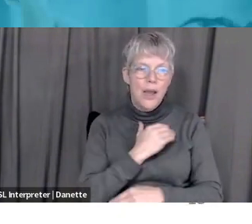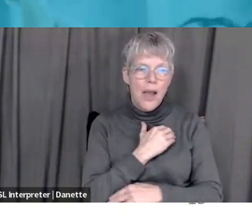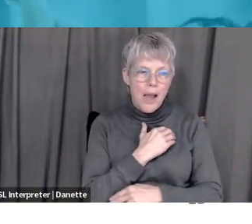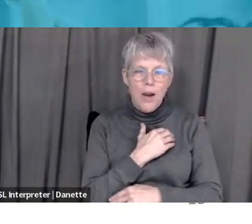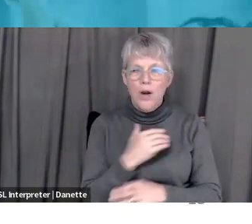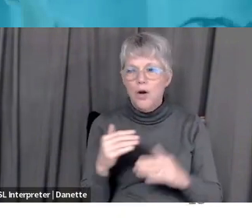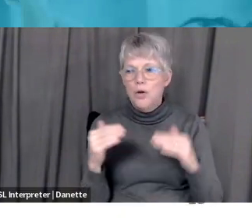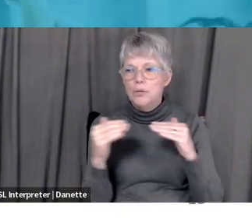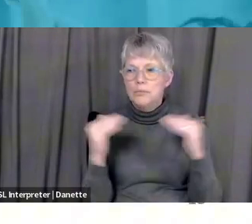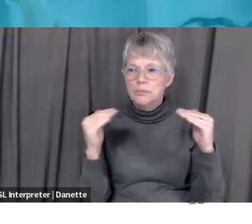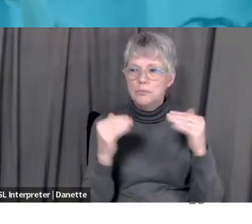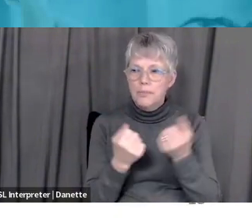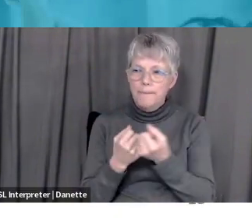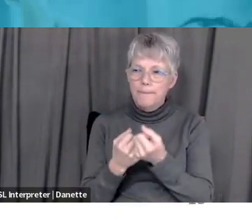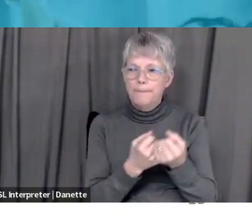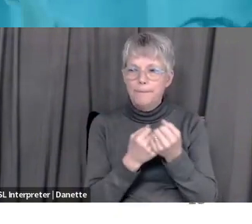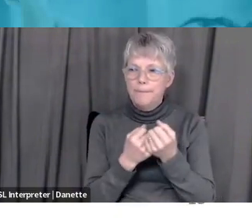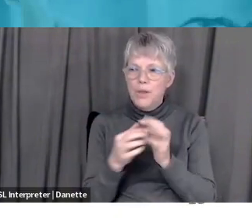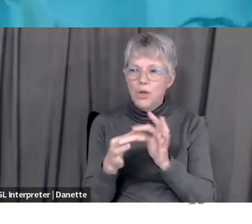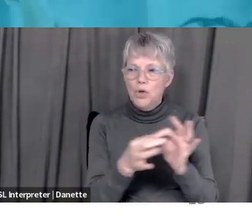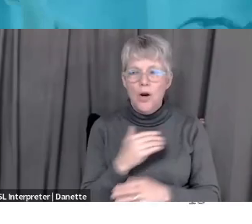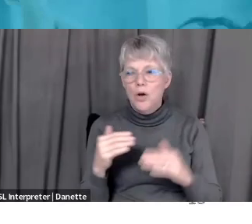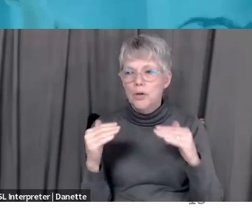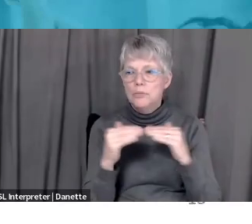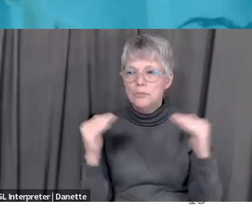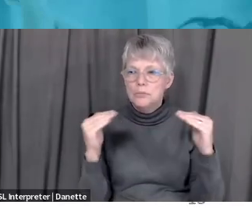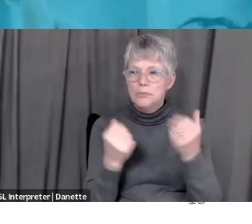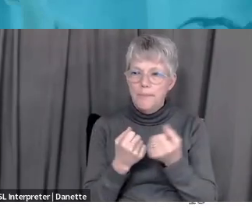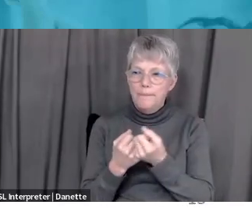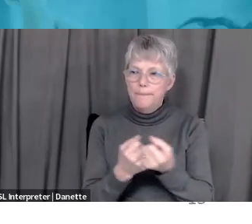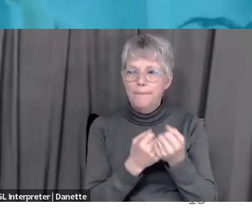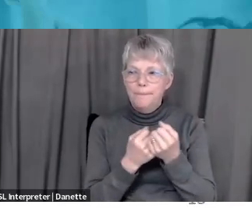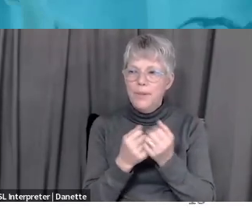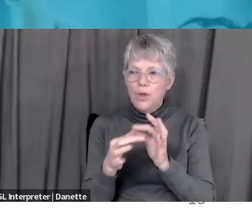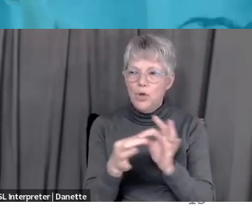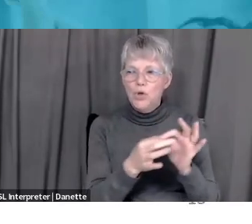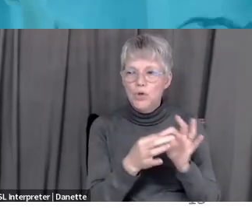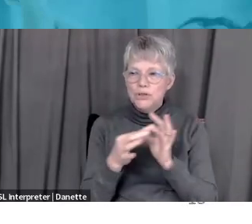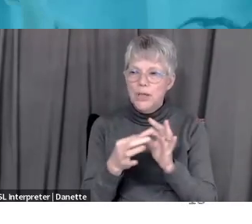Our peers are certified peer specialist themselves and they can aid in helping